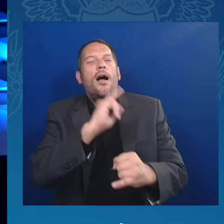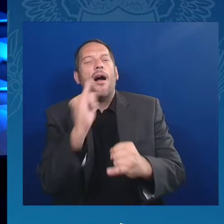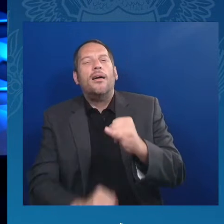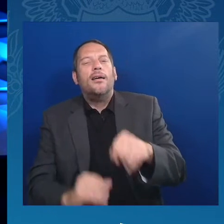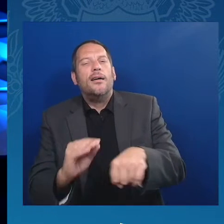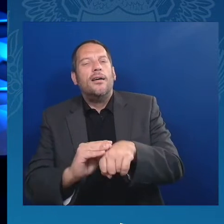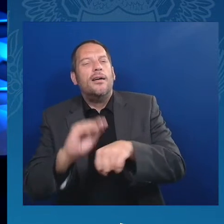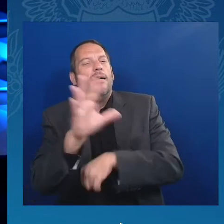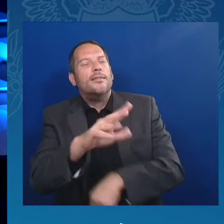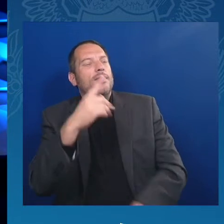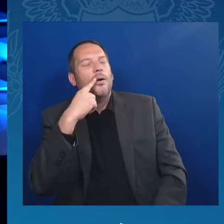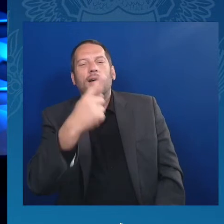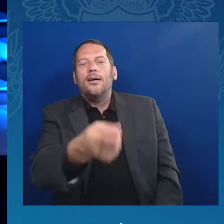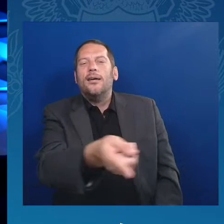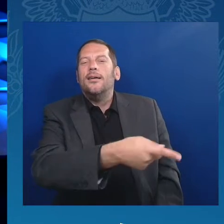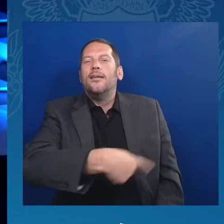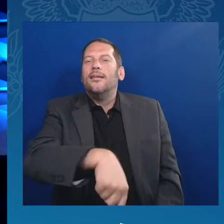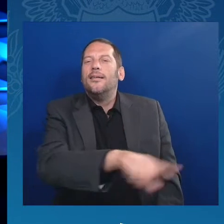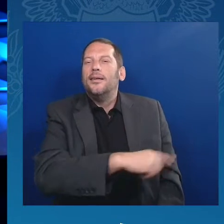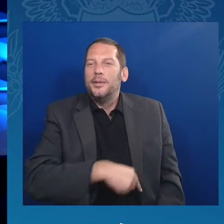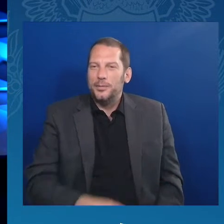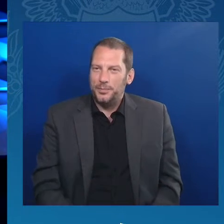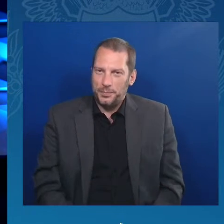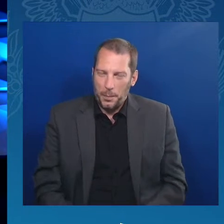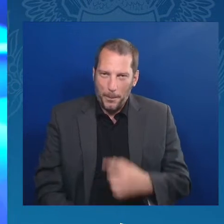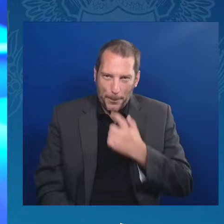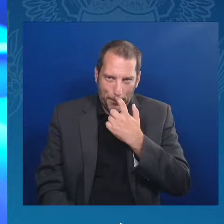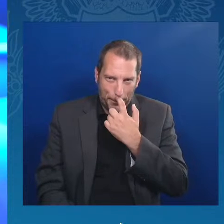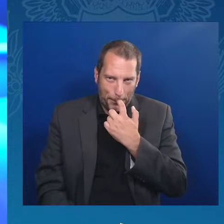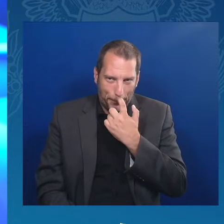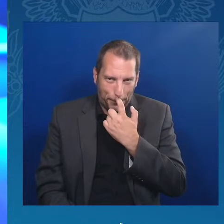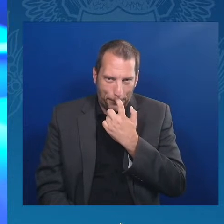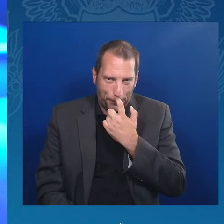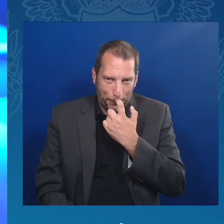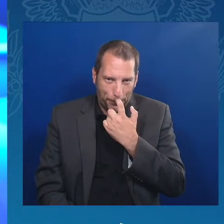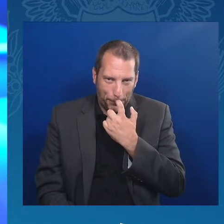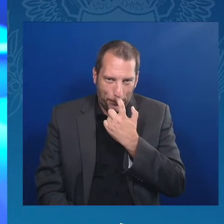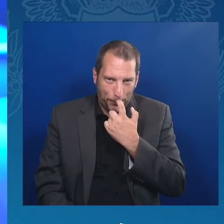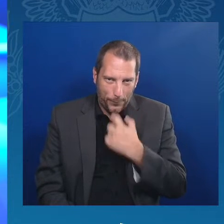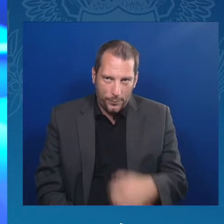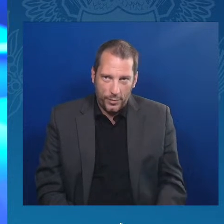The Vice President: Well, in particular to the young leaders. I'd say a couple of things. One.